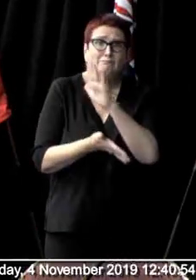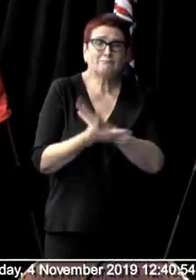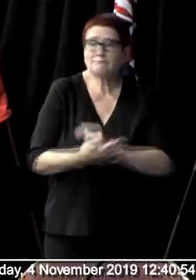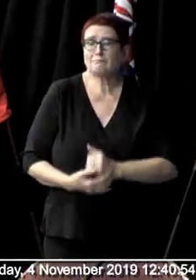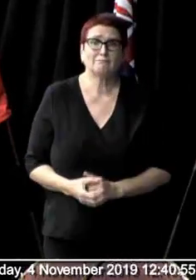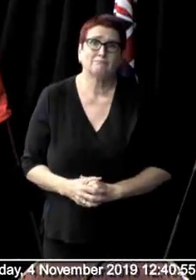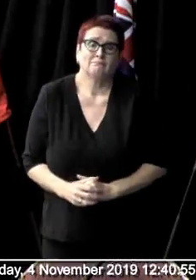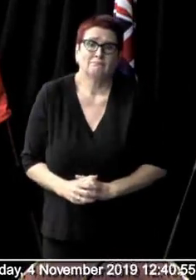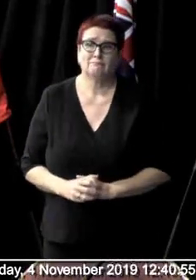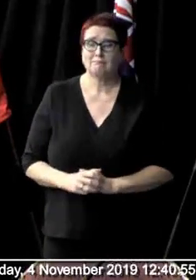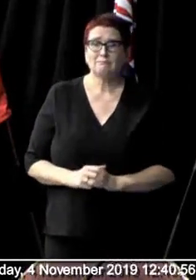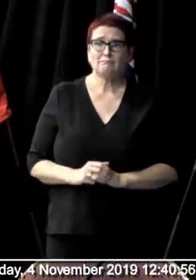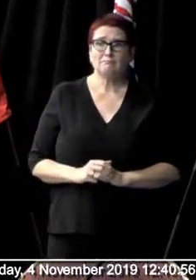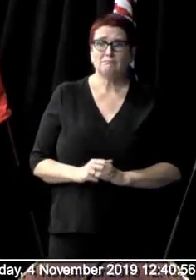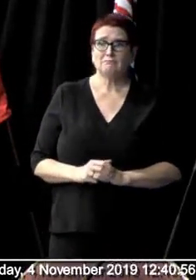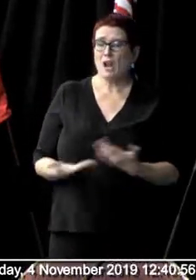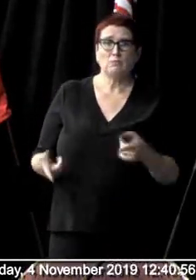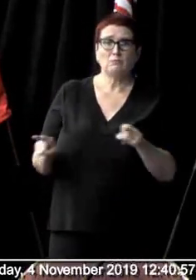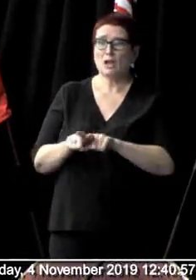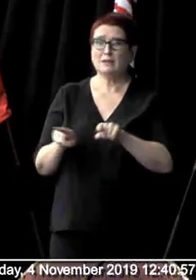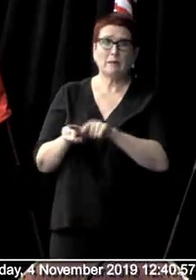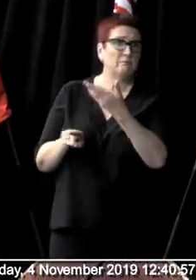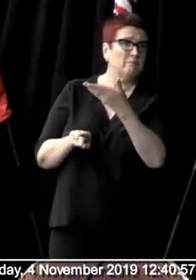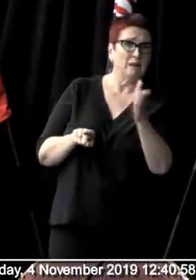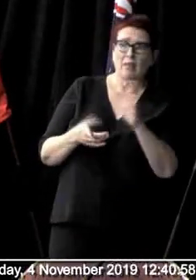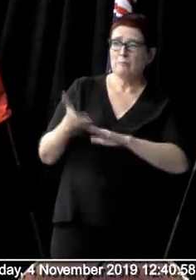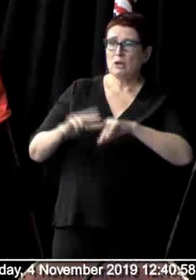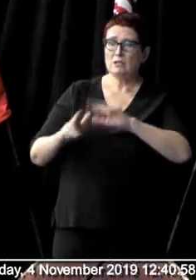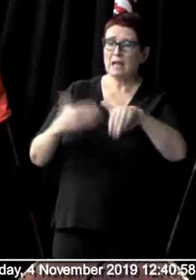as a typical parent until the end of year 6. Okay.